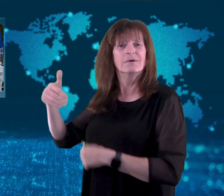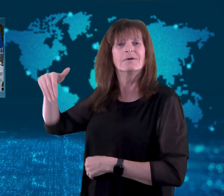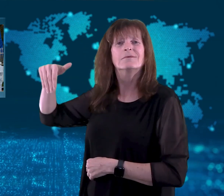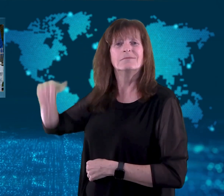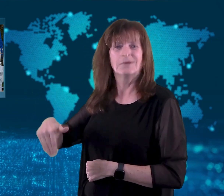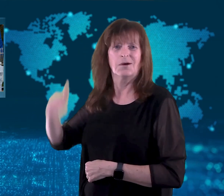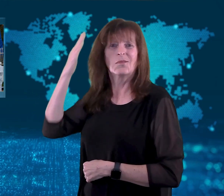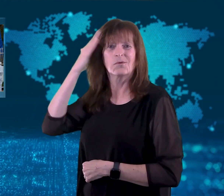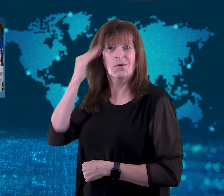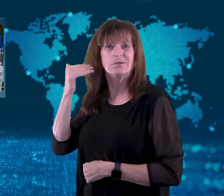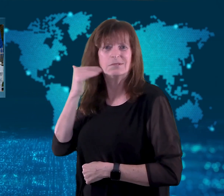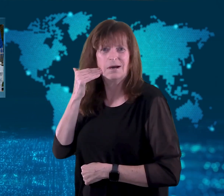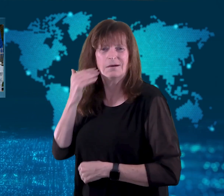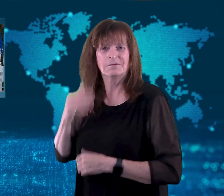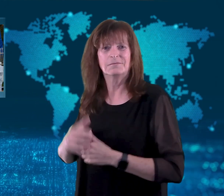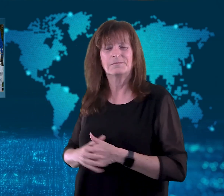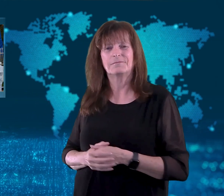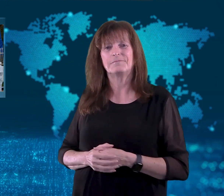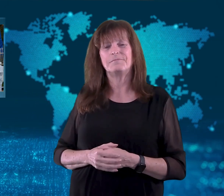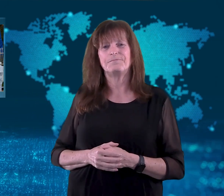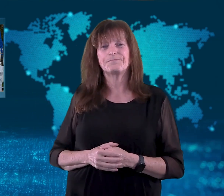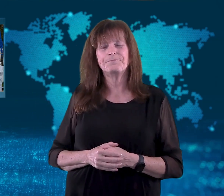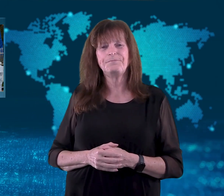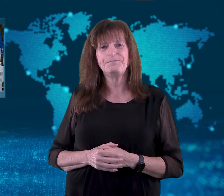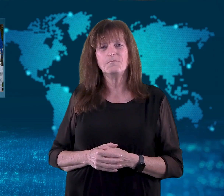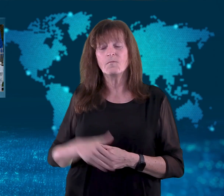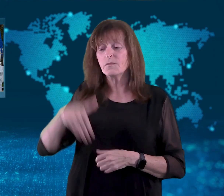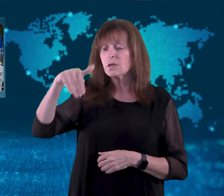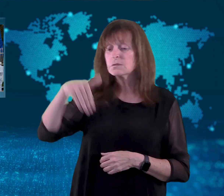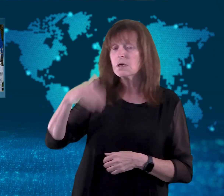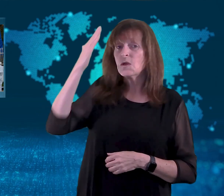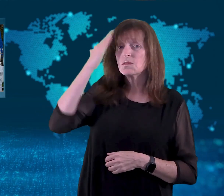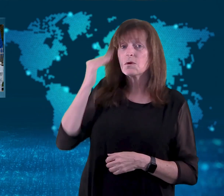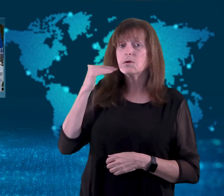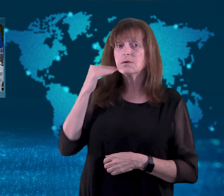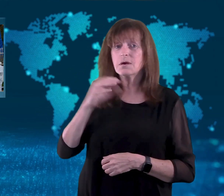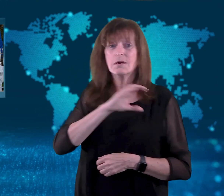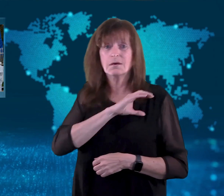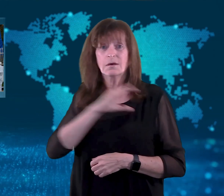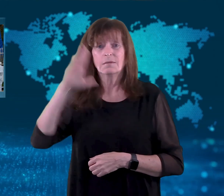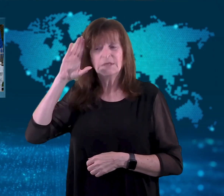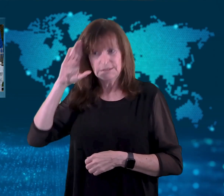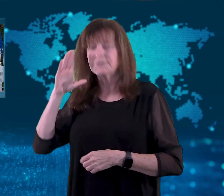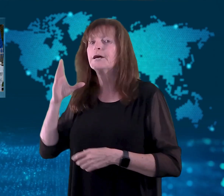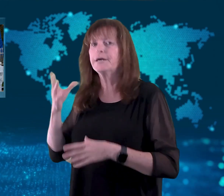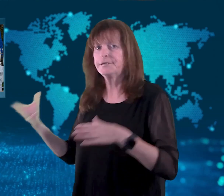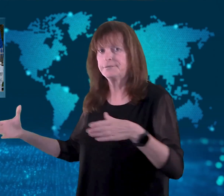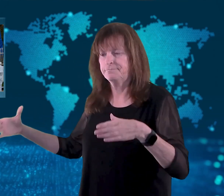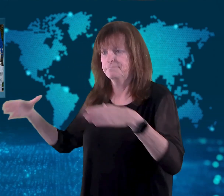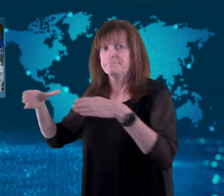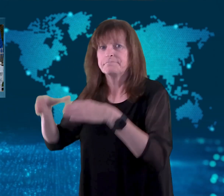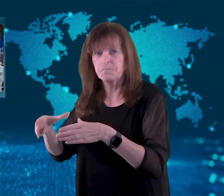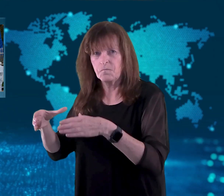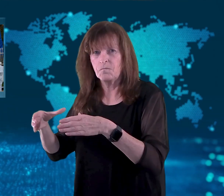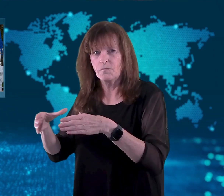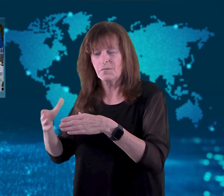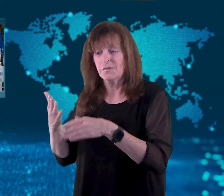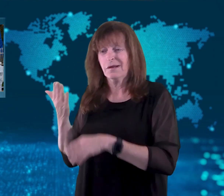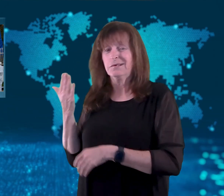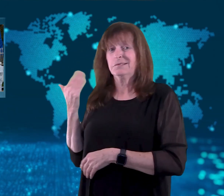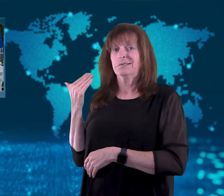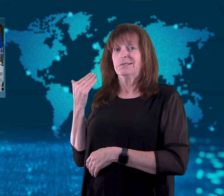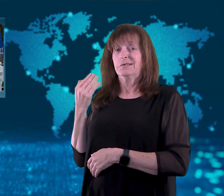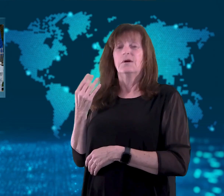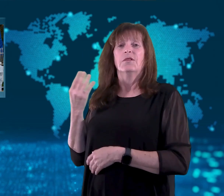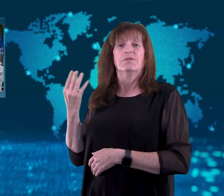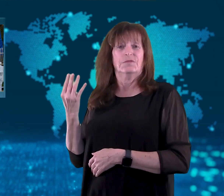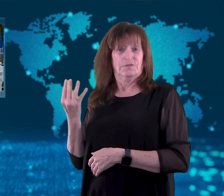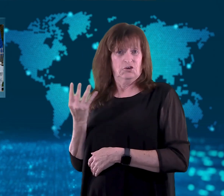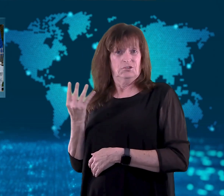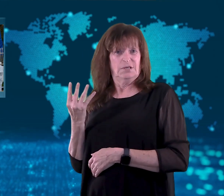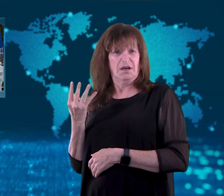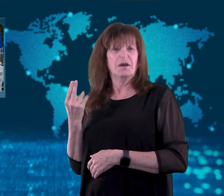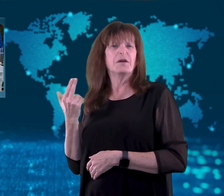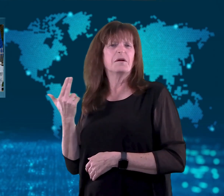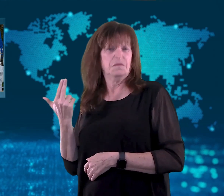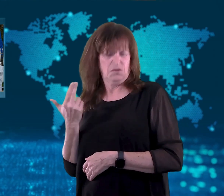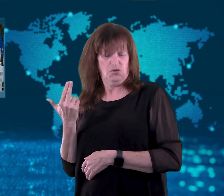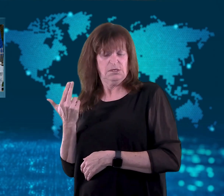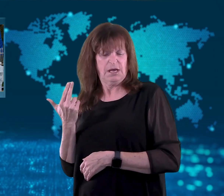The South Korean police got involved and last Thursday,